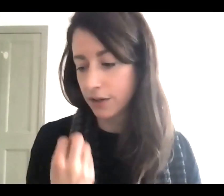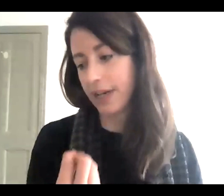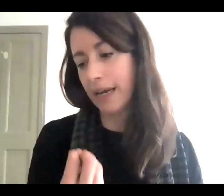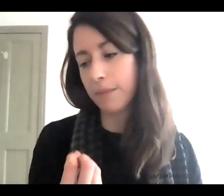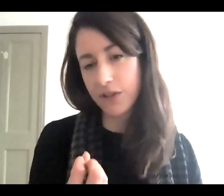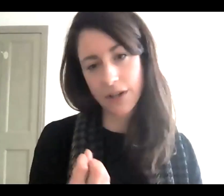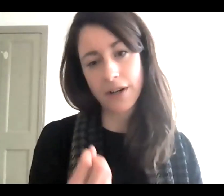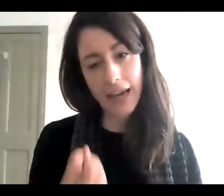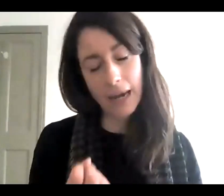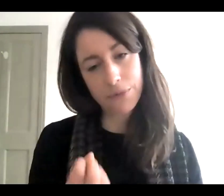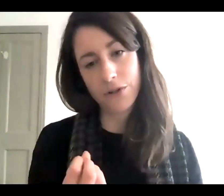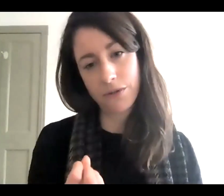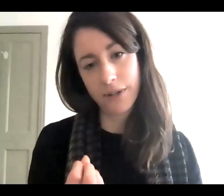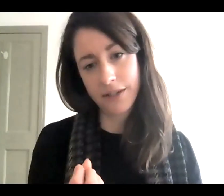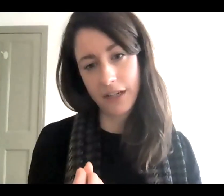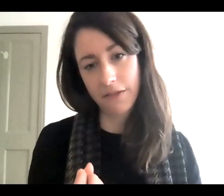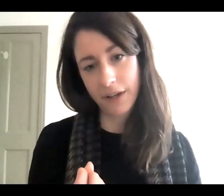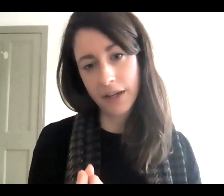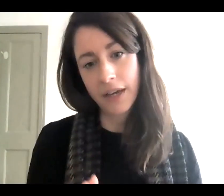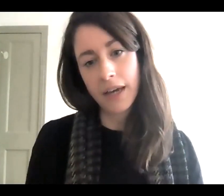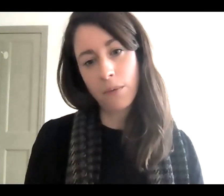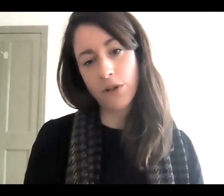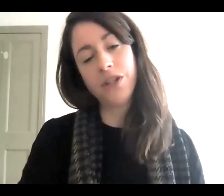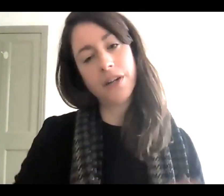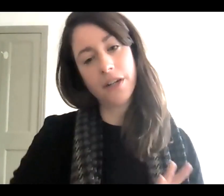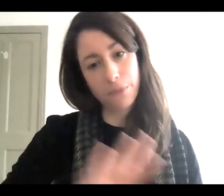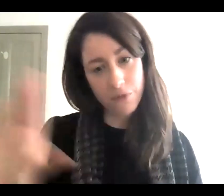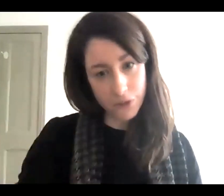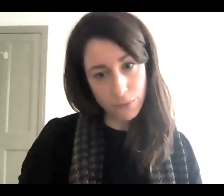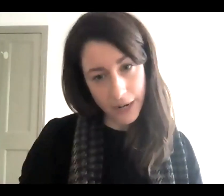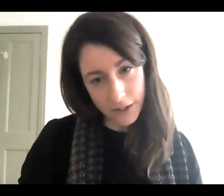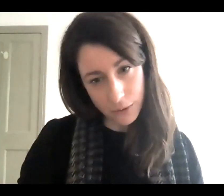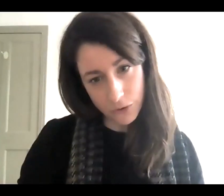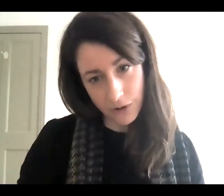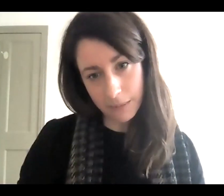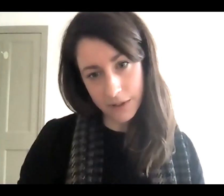there's an image that kind of captured Teresa Deevy when she started to move into radio dramas